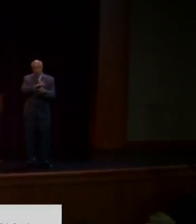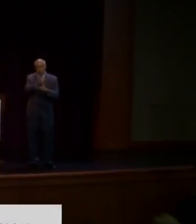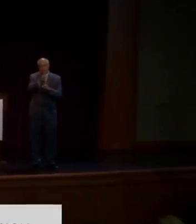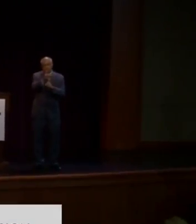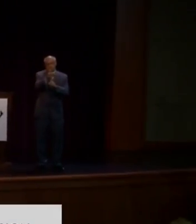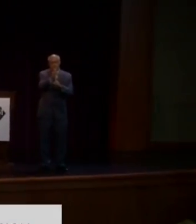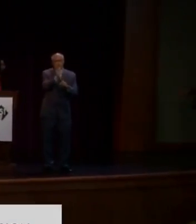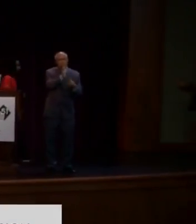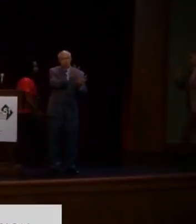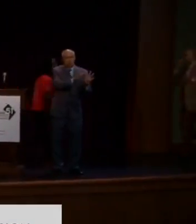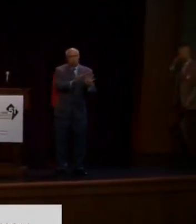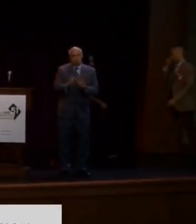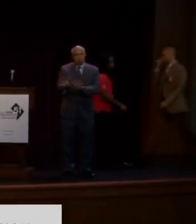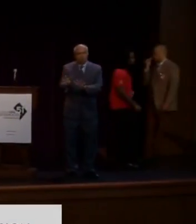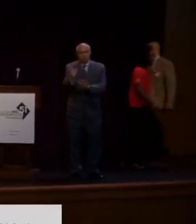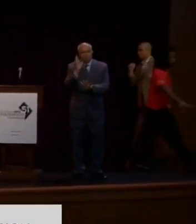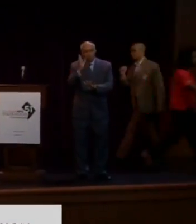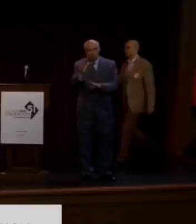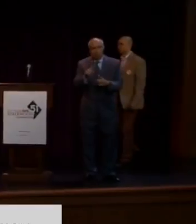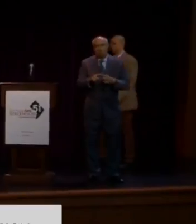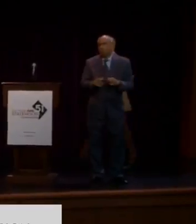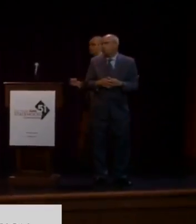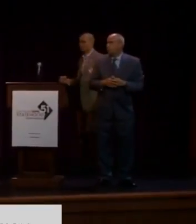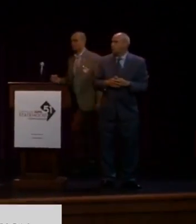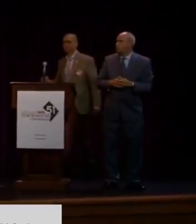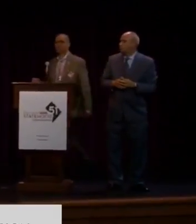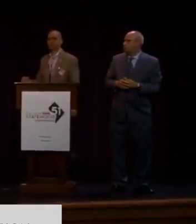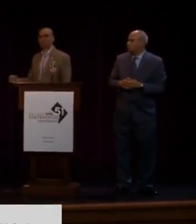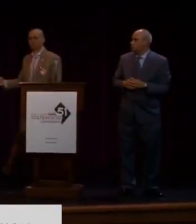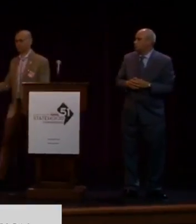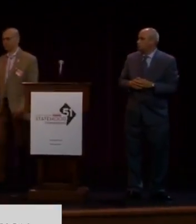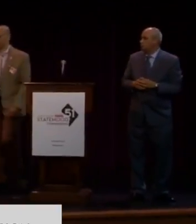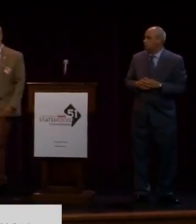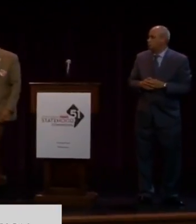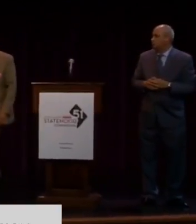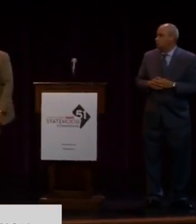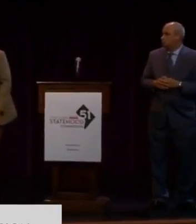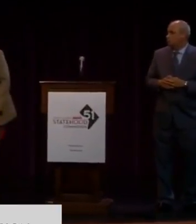I'M ASSUMING, YES. WE ARE GOING TO TRY TO BE OUT OF